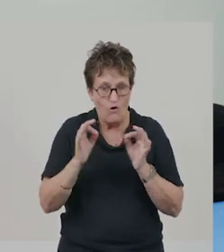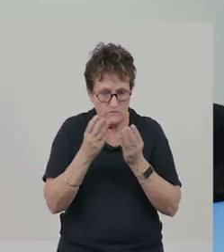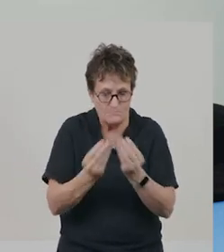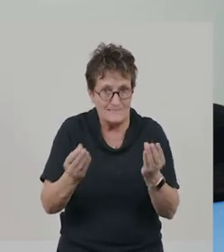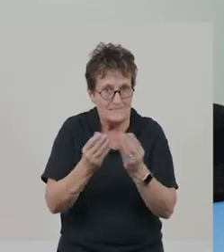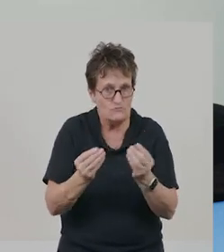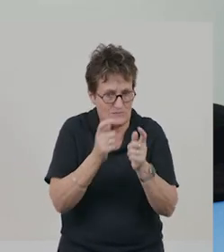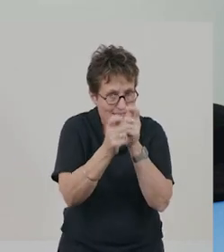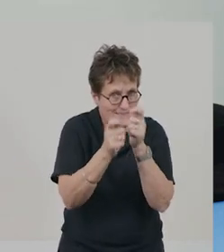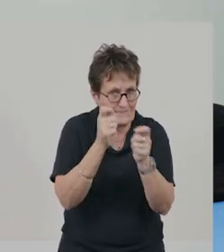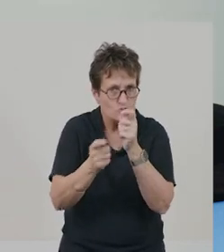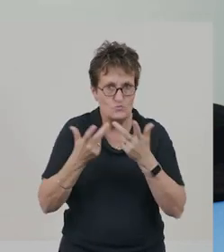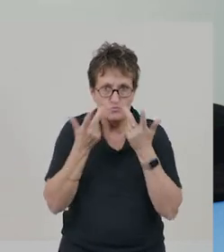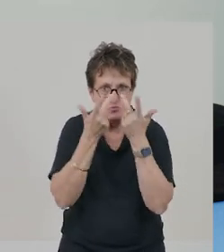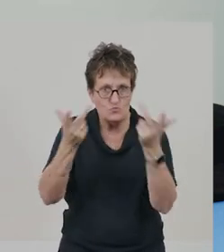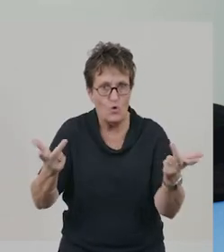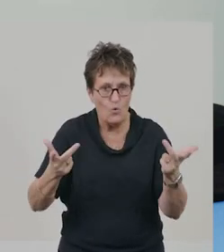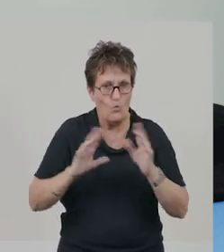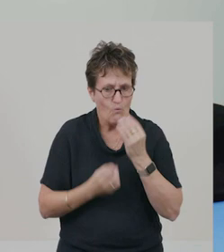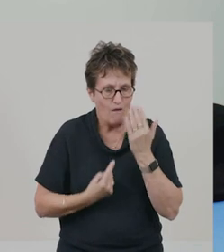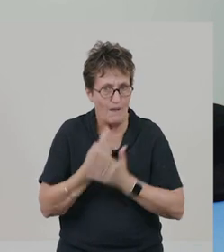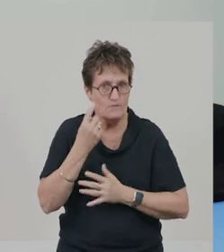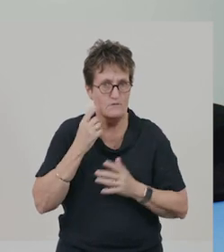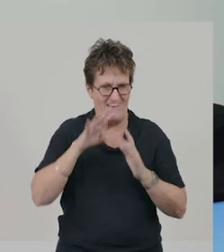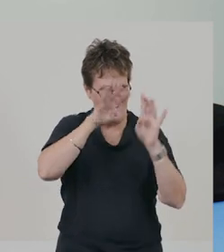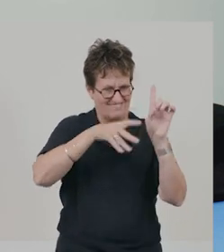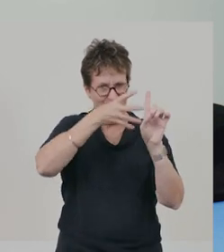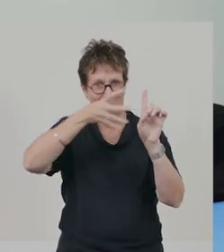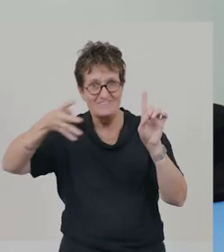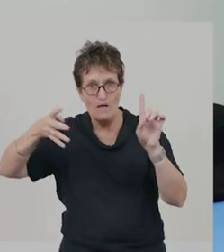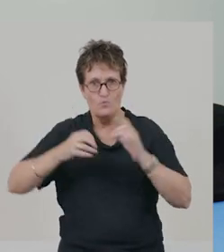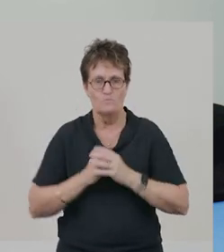to show the results of our investigation in a table.